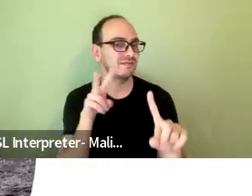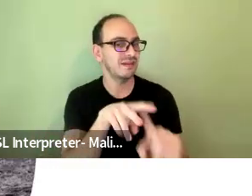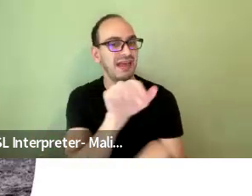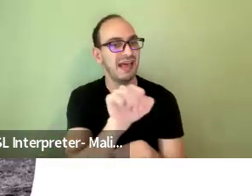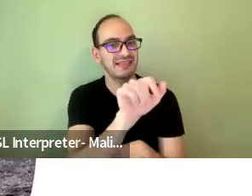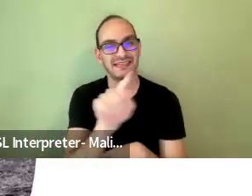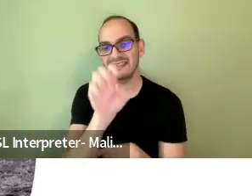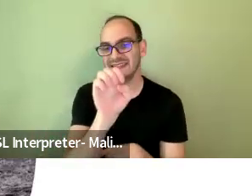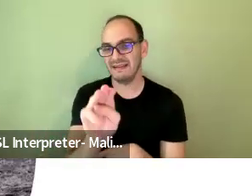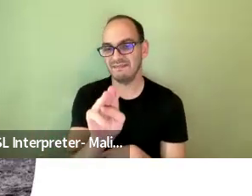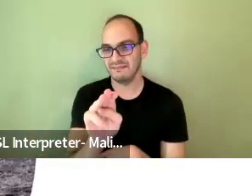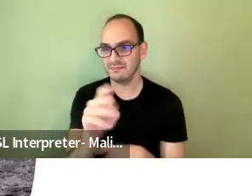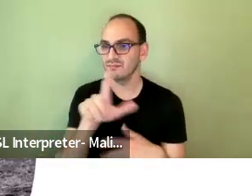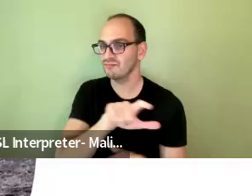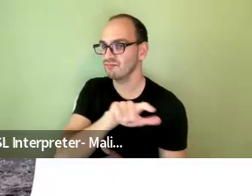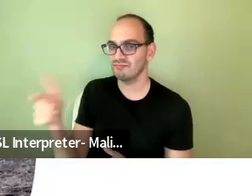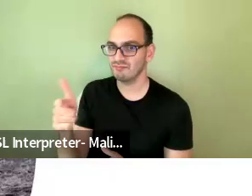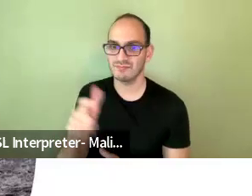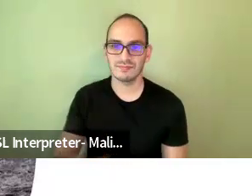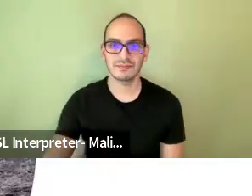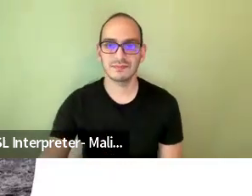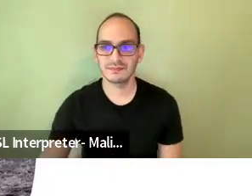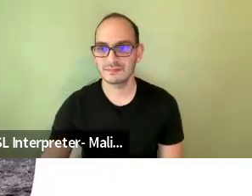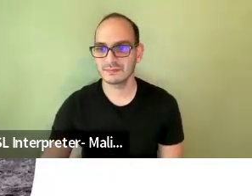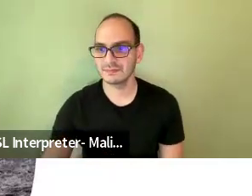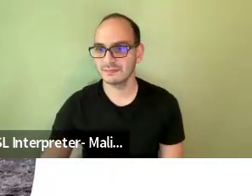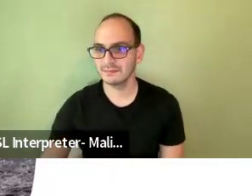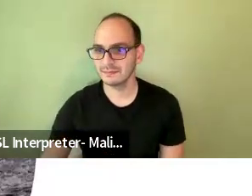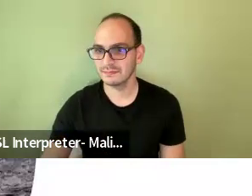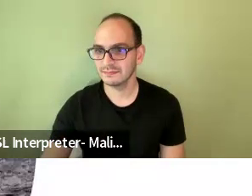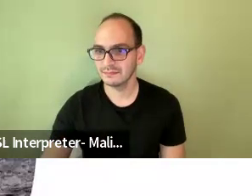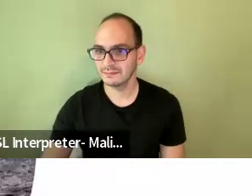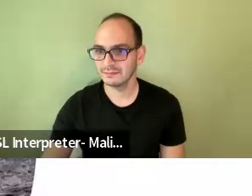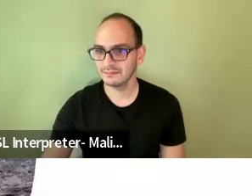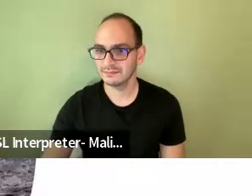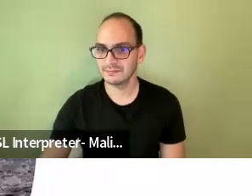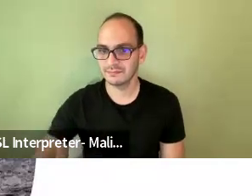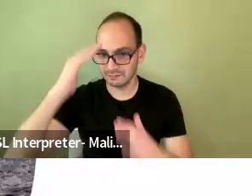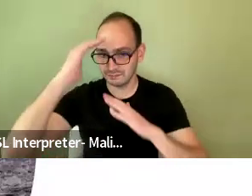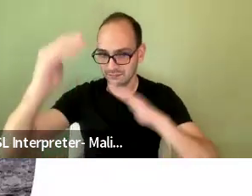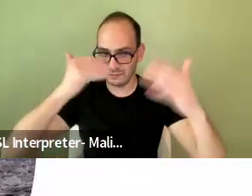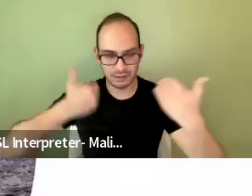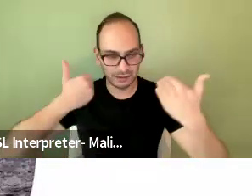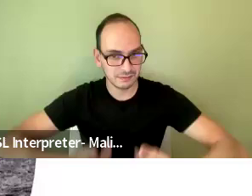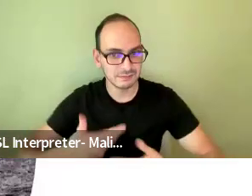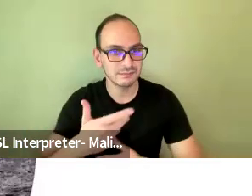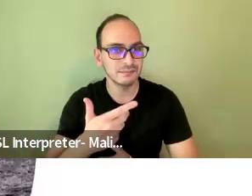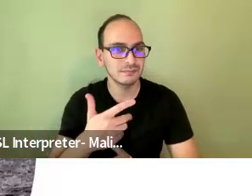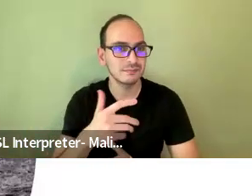things over to Nina. Hi everyone I Nina de las Alas and to start